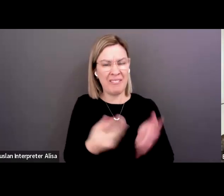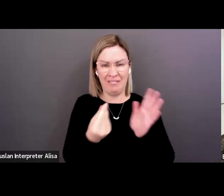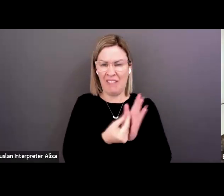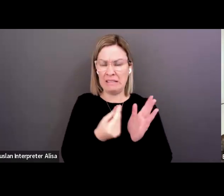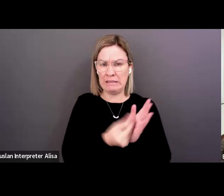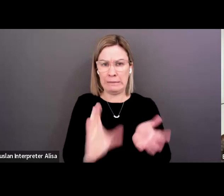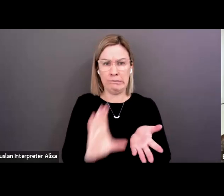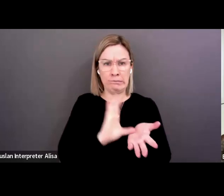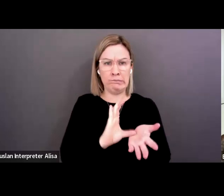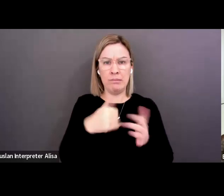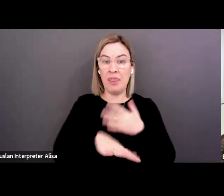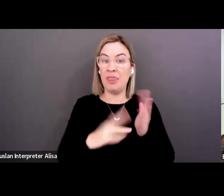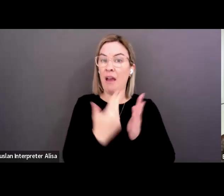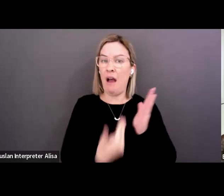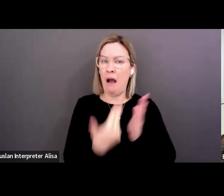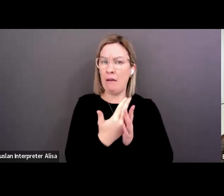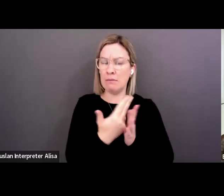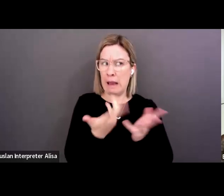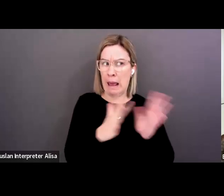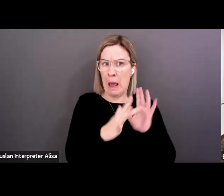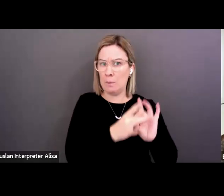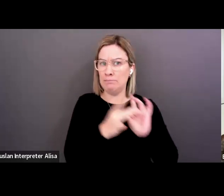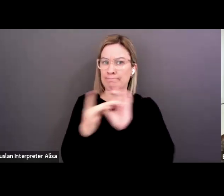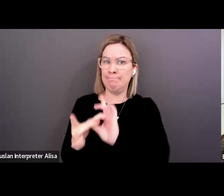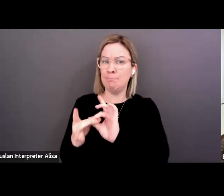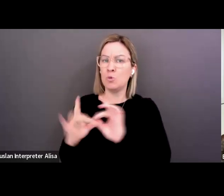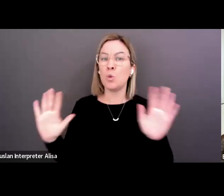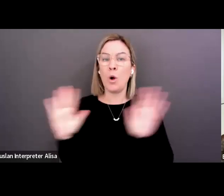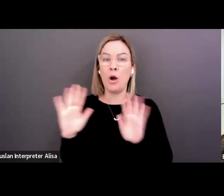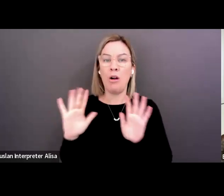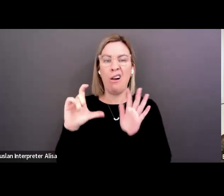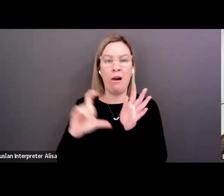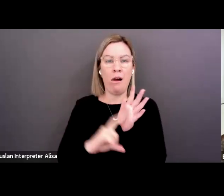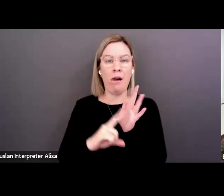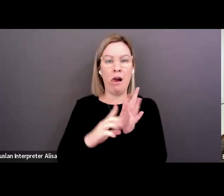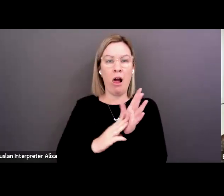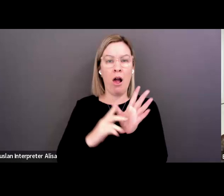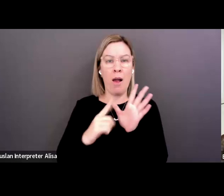Today's session we talking about funding a safe climate future, and